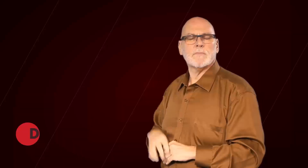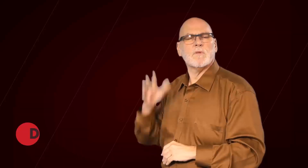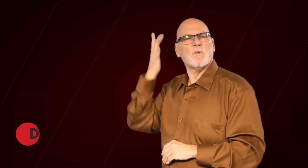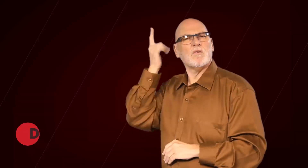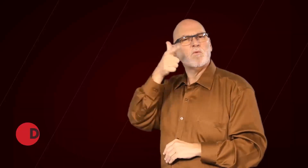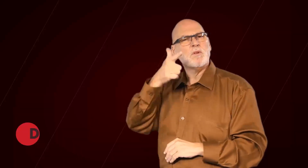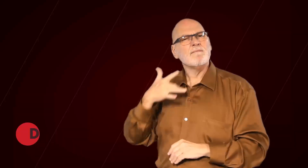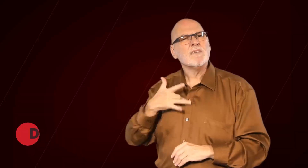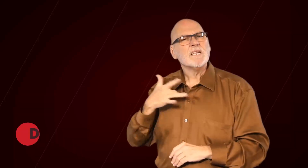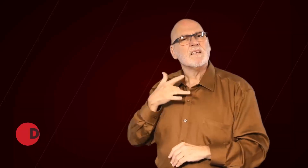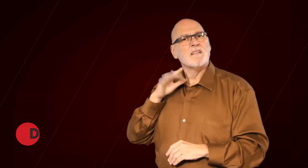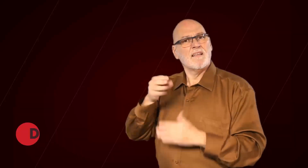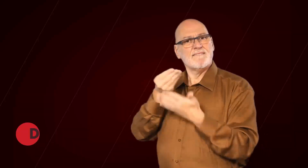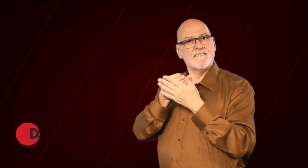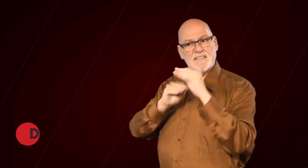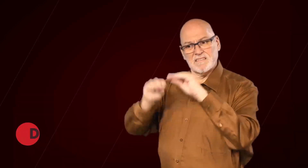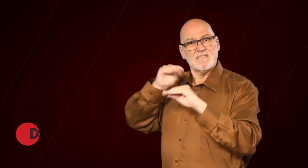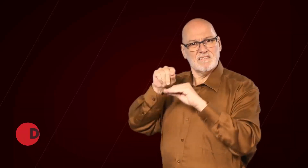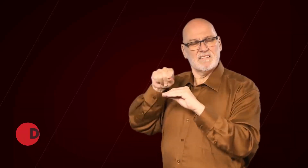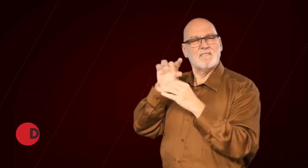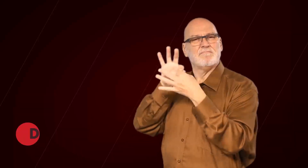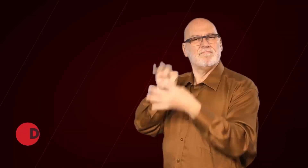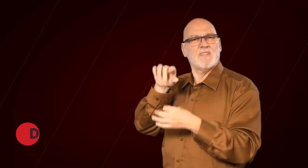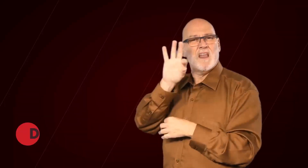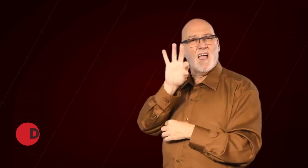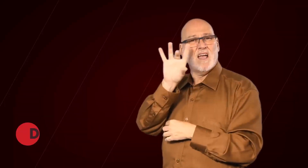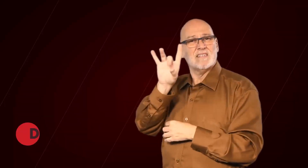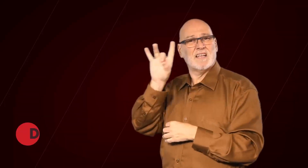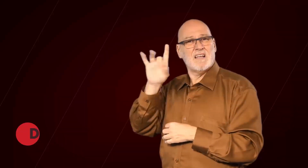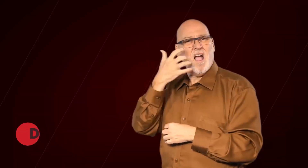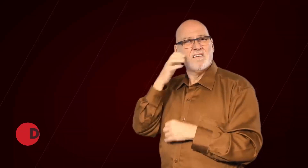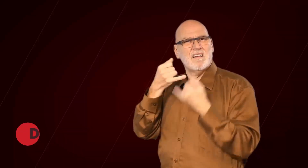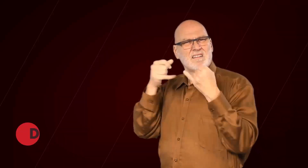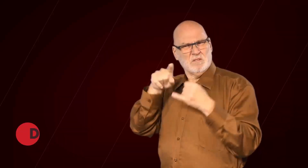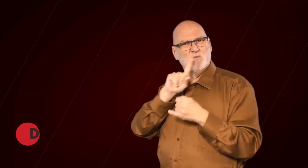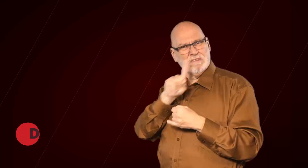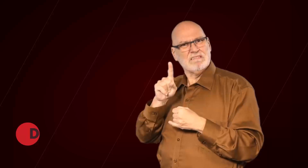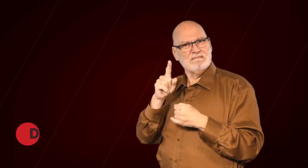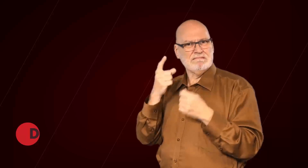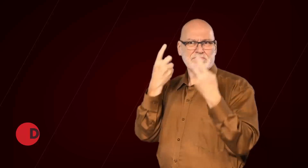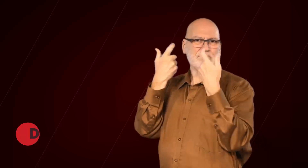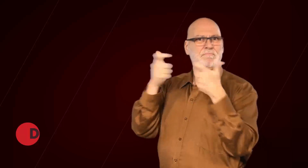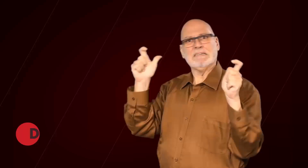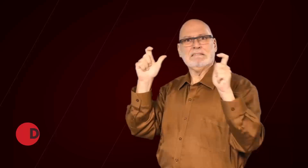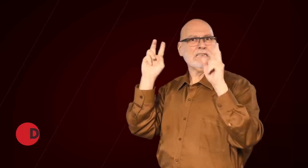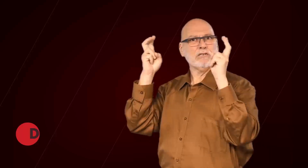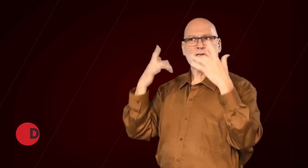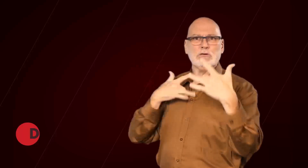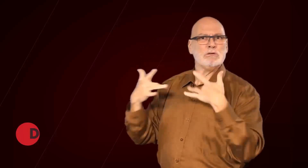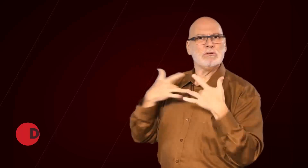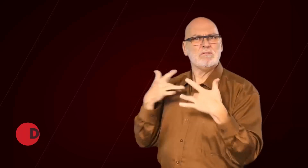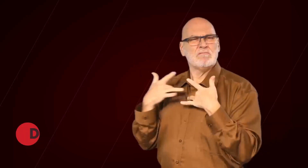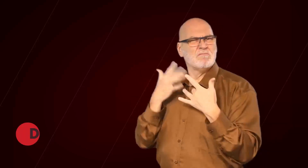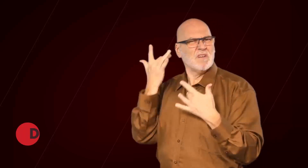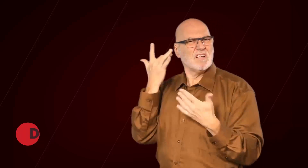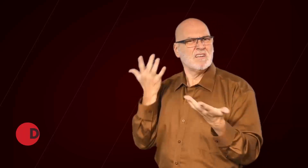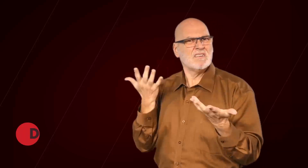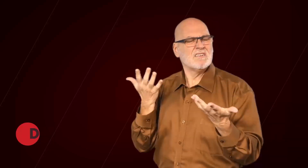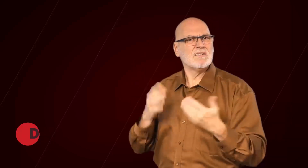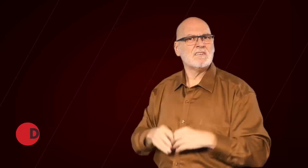[ANSELMO]: Why is funding for 988 Hotline a big issue?